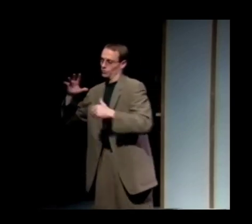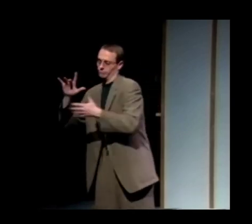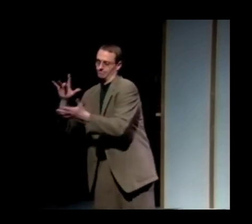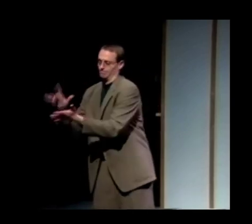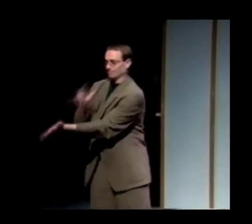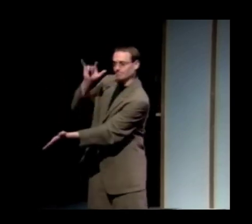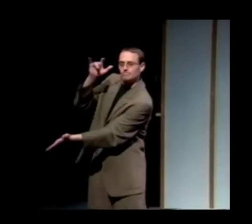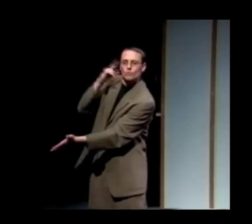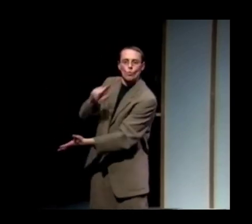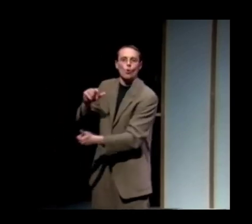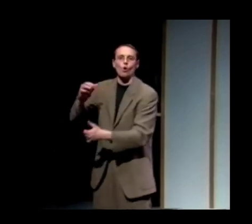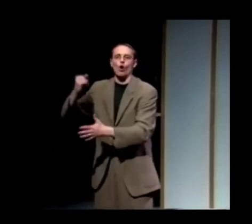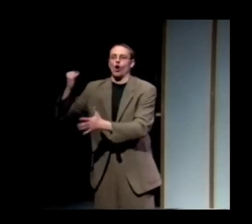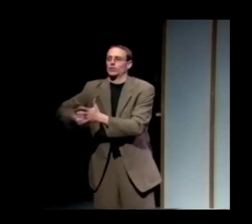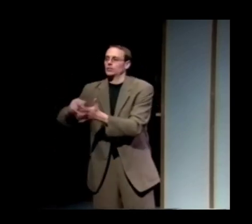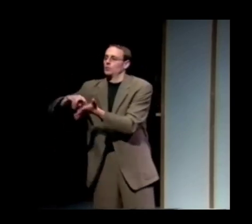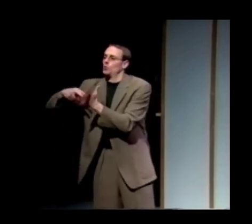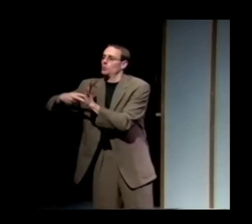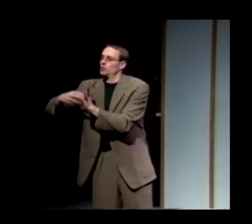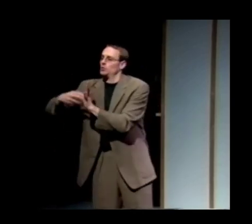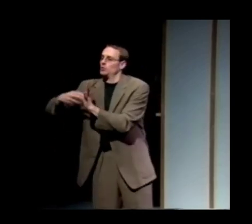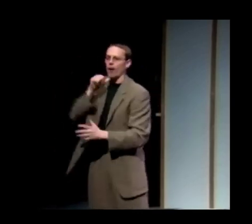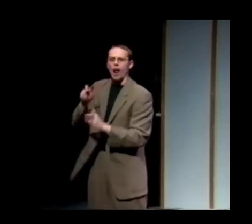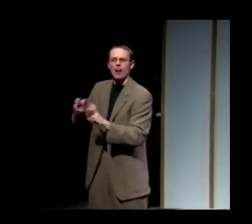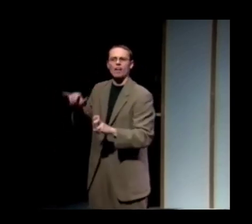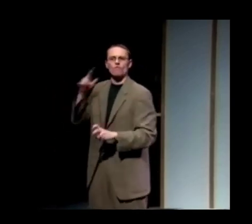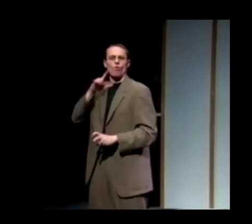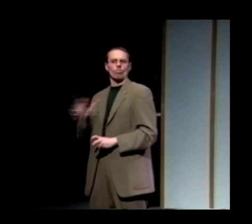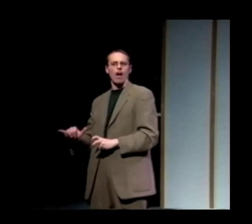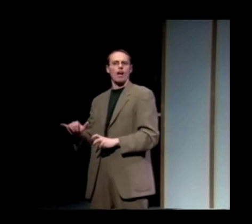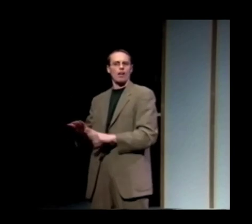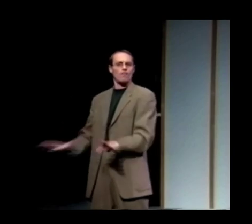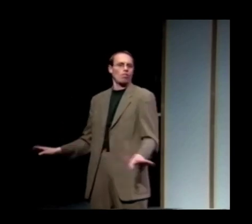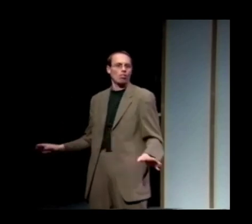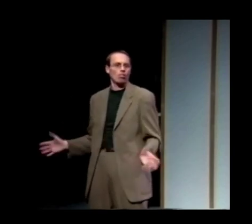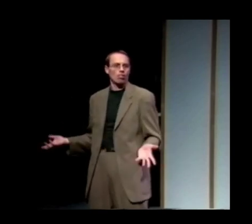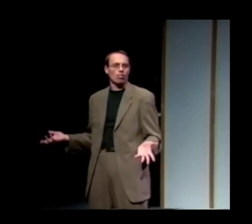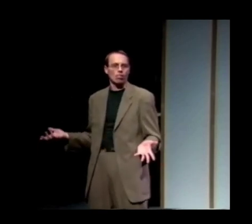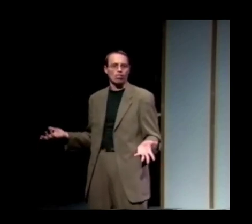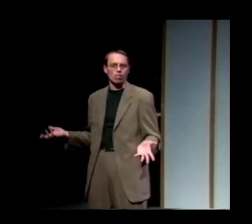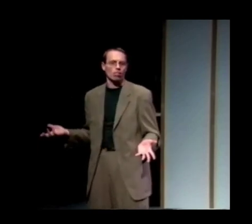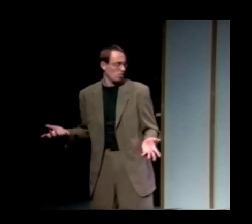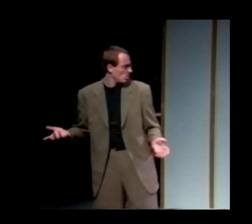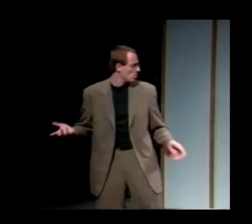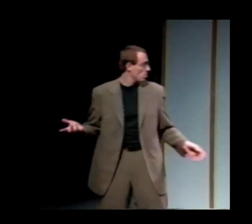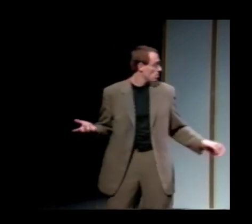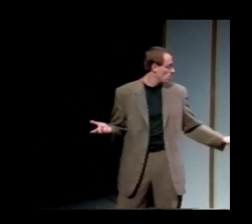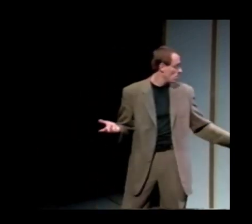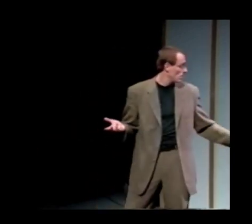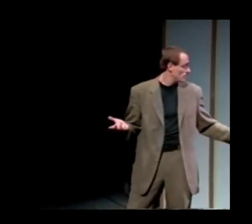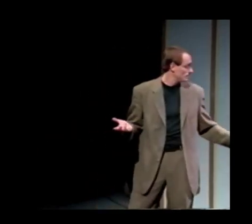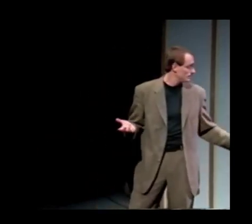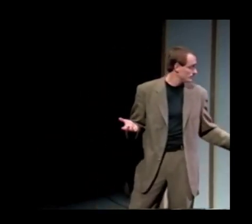SO WHEN WE--SO WHY NOT USE THE LANGUAGE FOR THAT